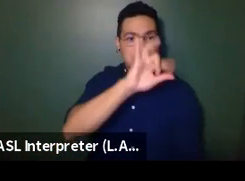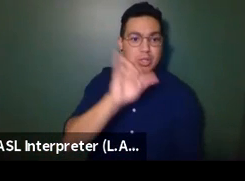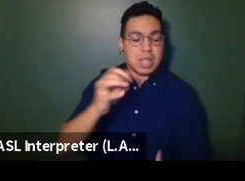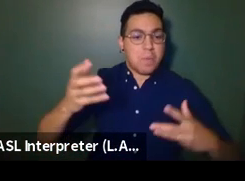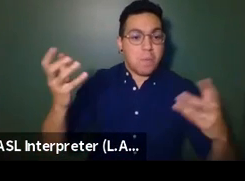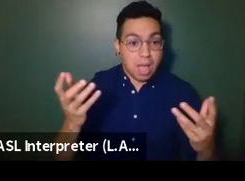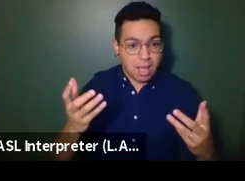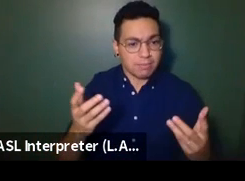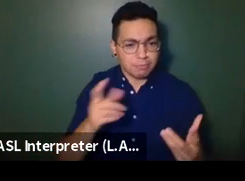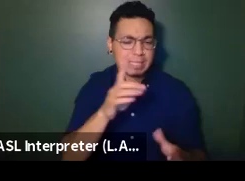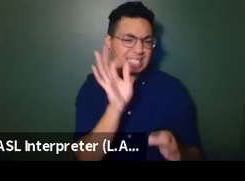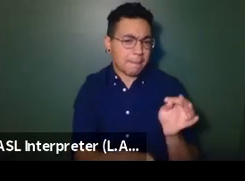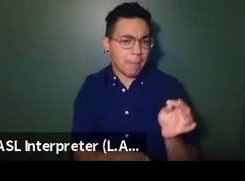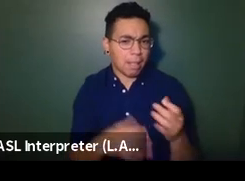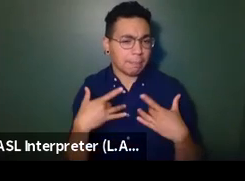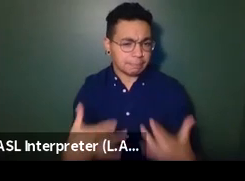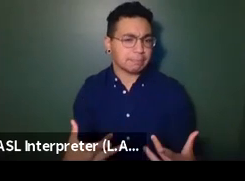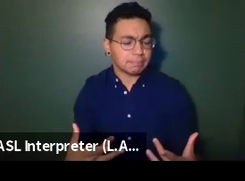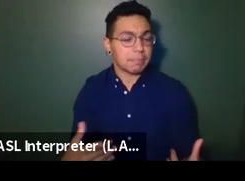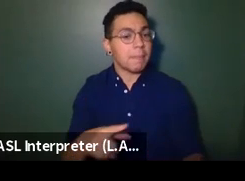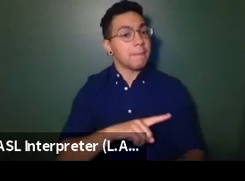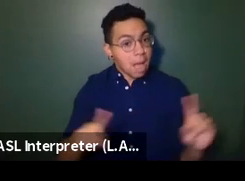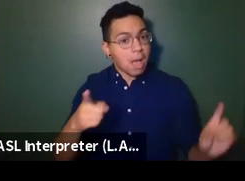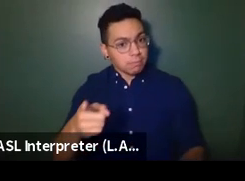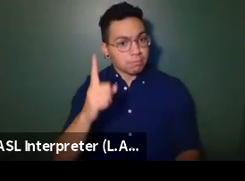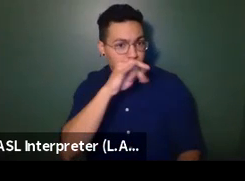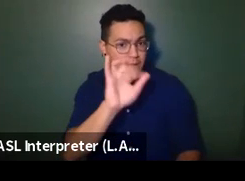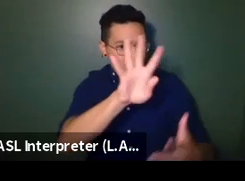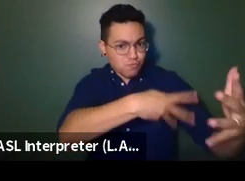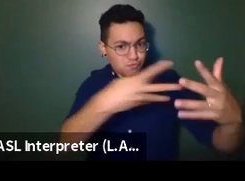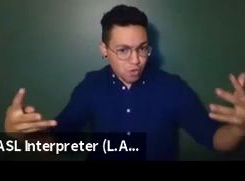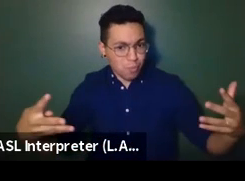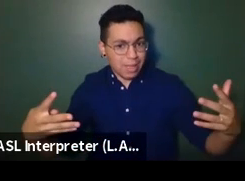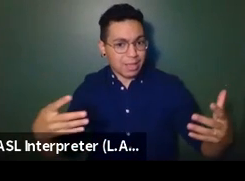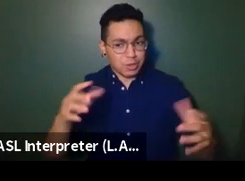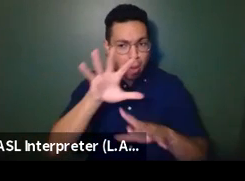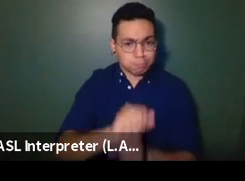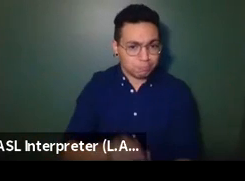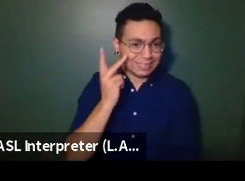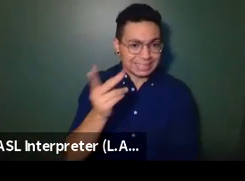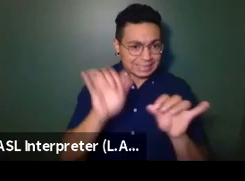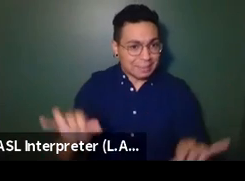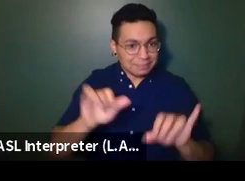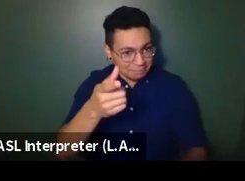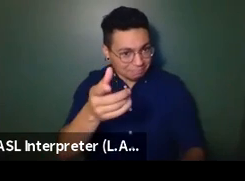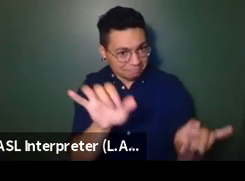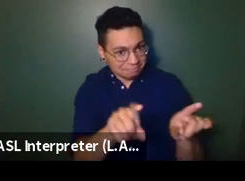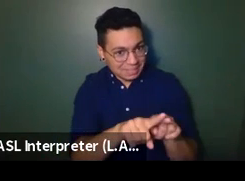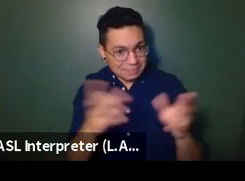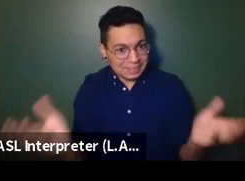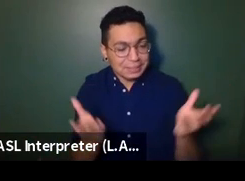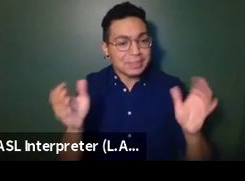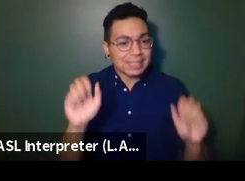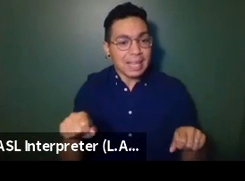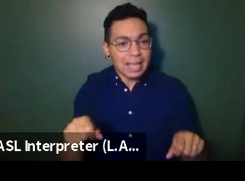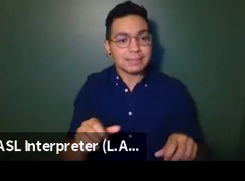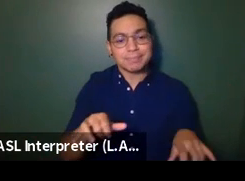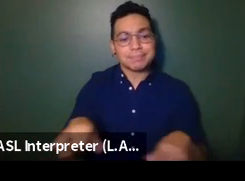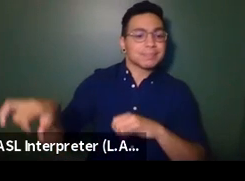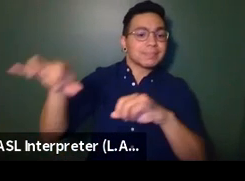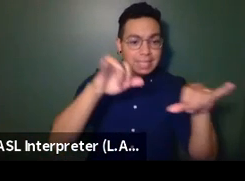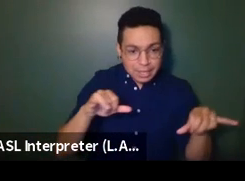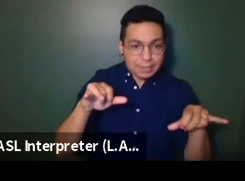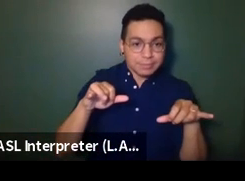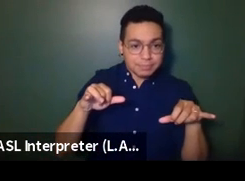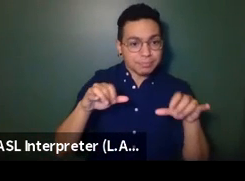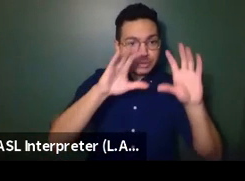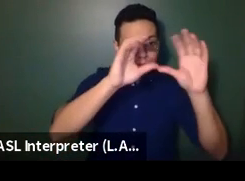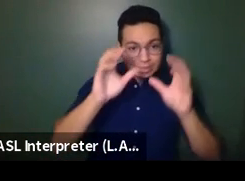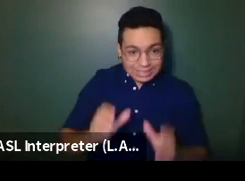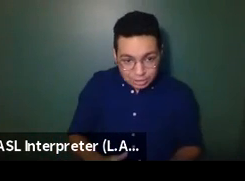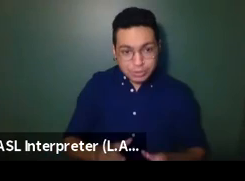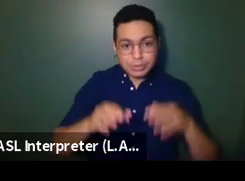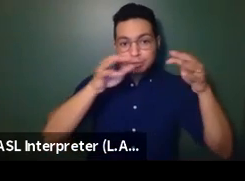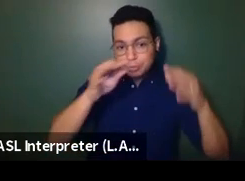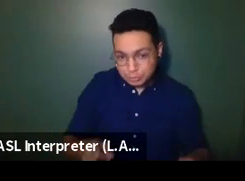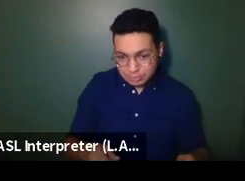Katherine Livick - ESD 112: They're pretty simple, but they look like a rubric. They look like what you're used to seeing. So I have my standard, the criteria, the descriptor and